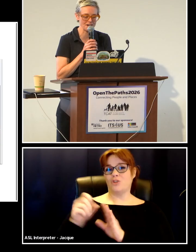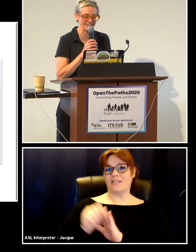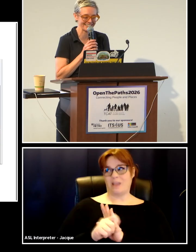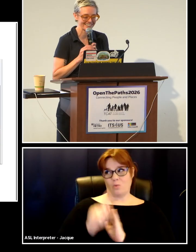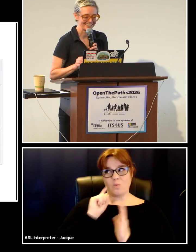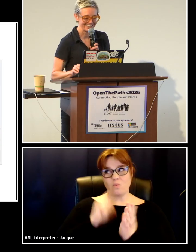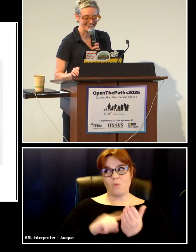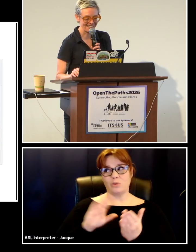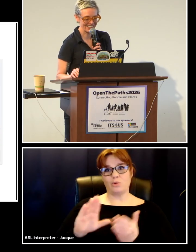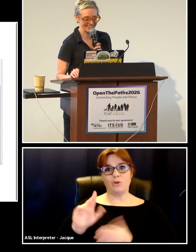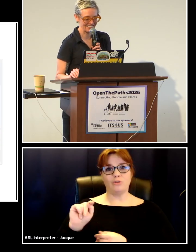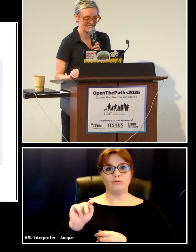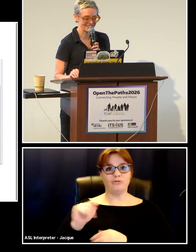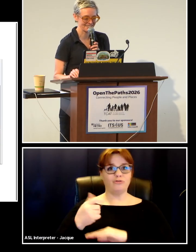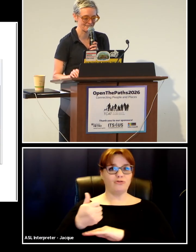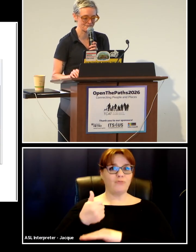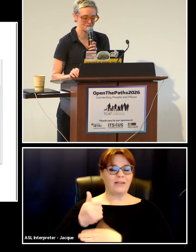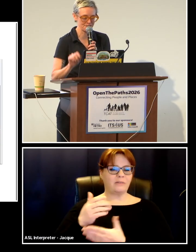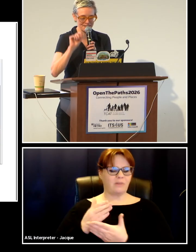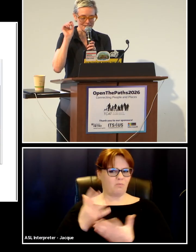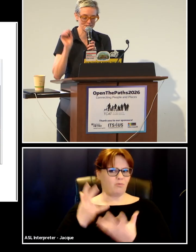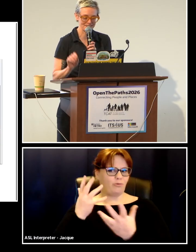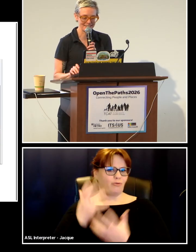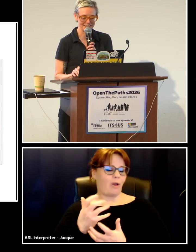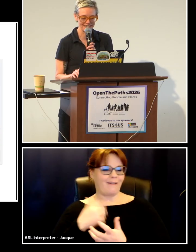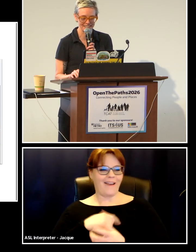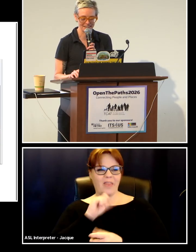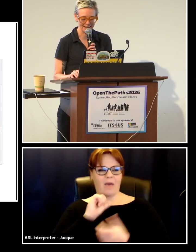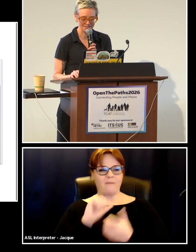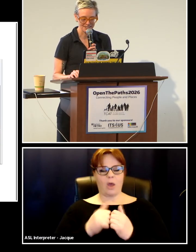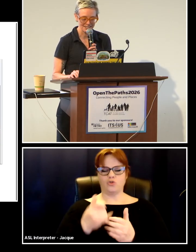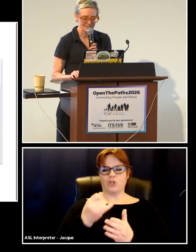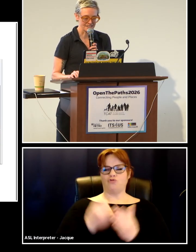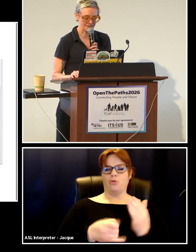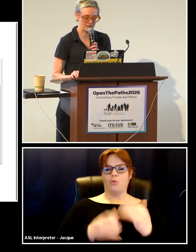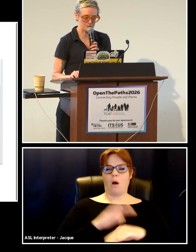dark. Um and I love how she sort of drew on the image to indicate that. So I'm going to play